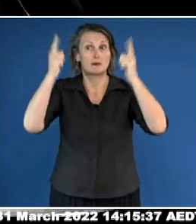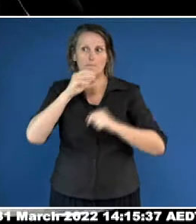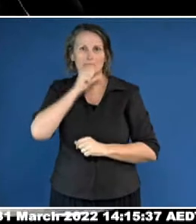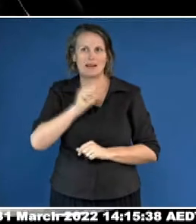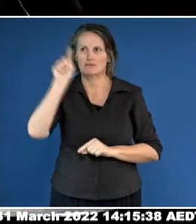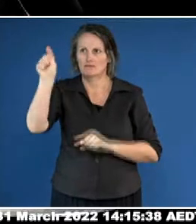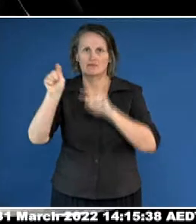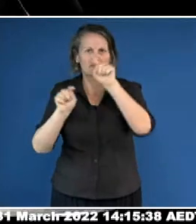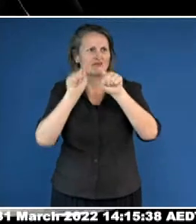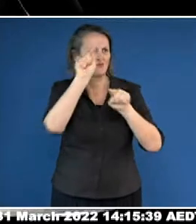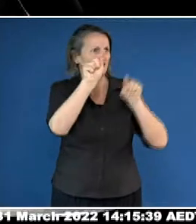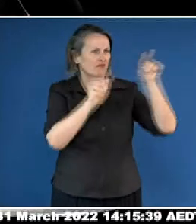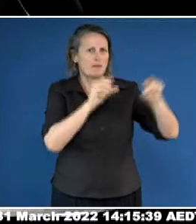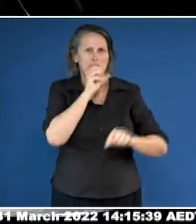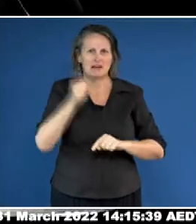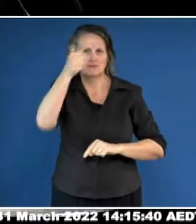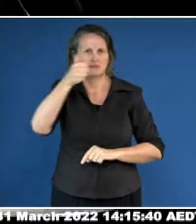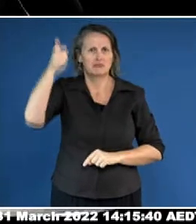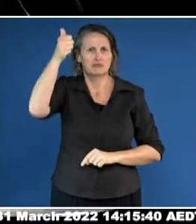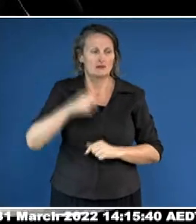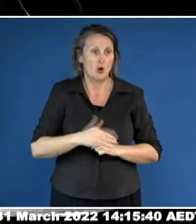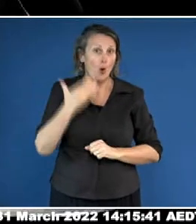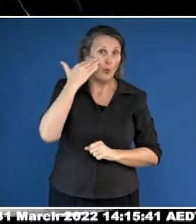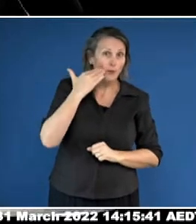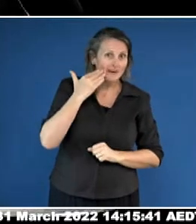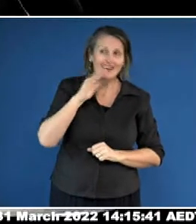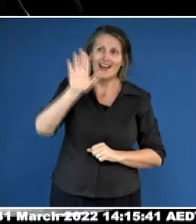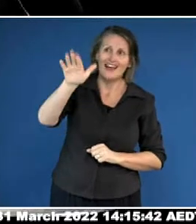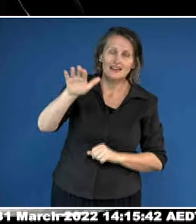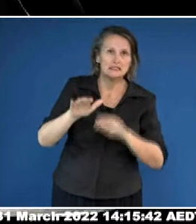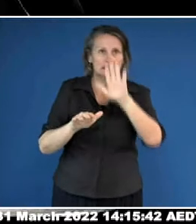that women with disability wanted to speak about were ignored and trivialised.